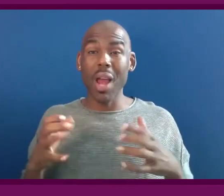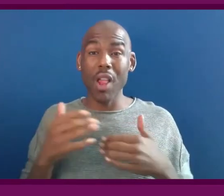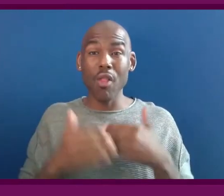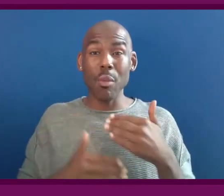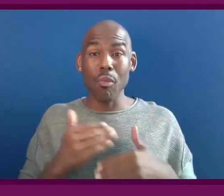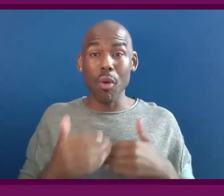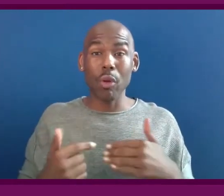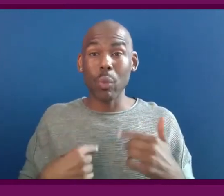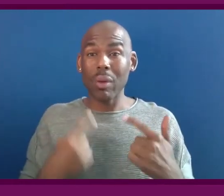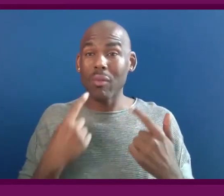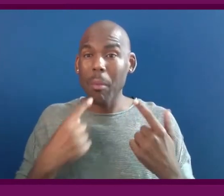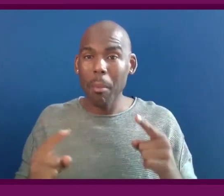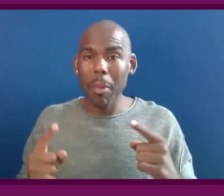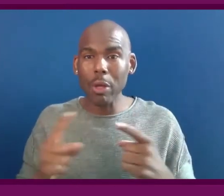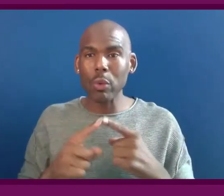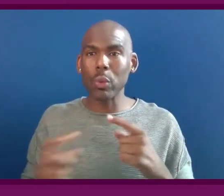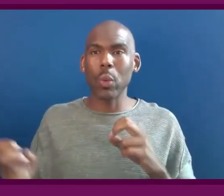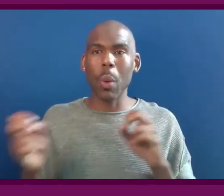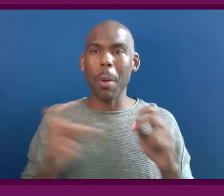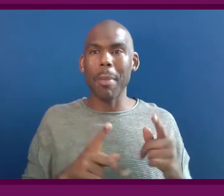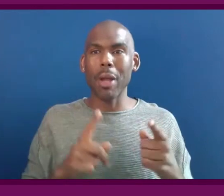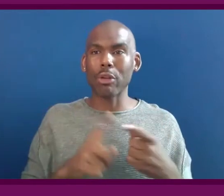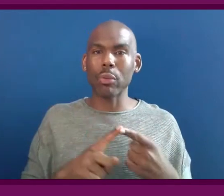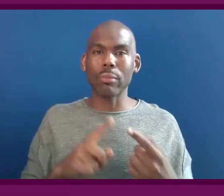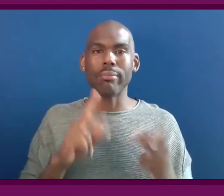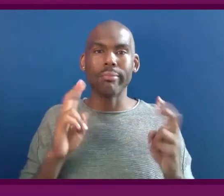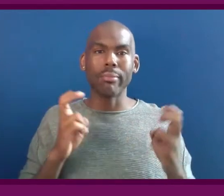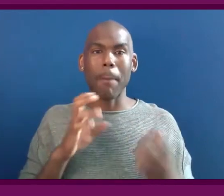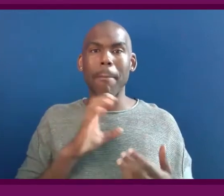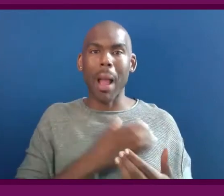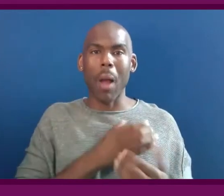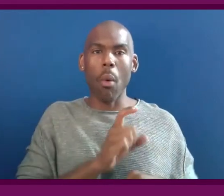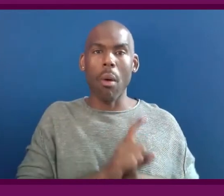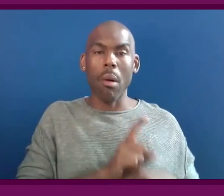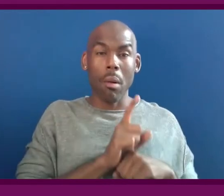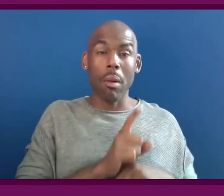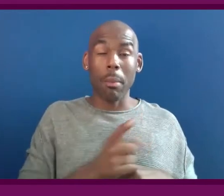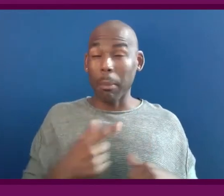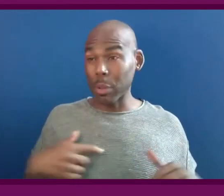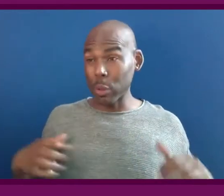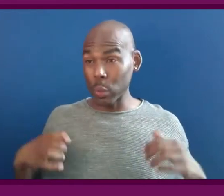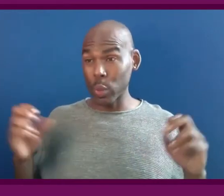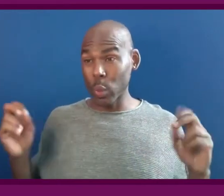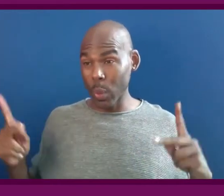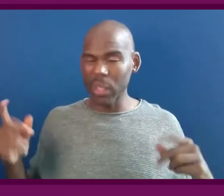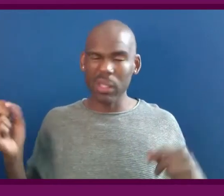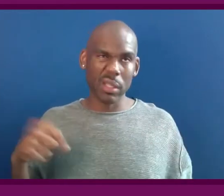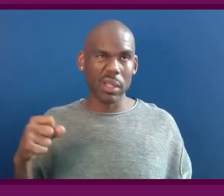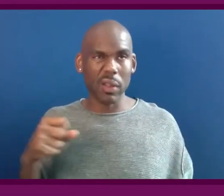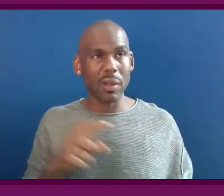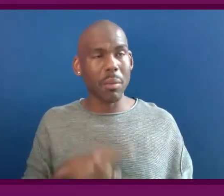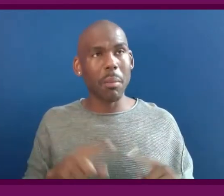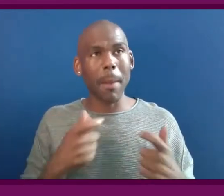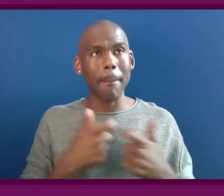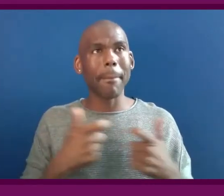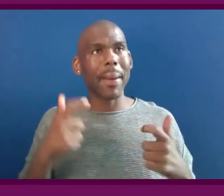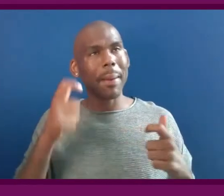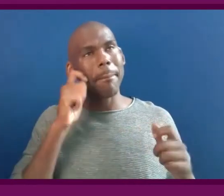already made in an effort to go back to the solution of power. So am I doing okay? Yes, but big picture.